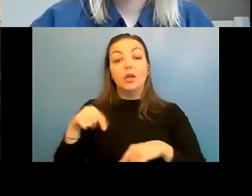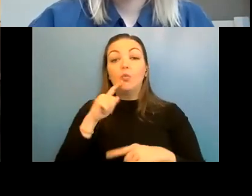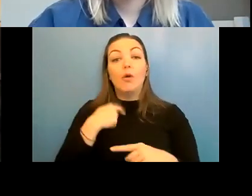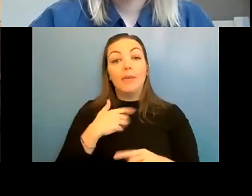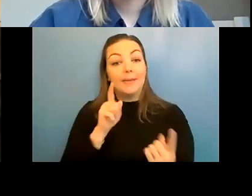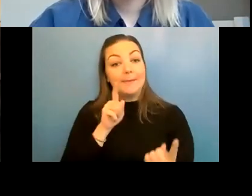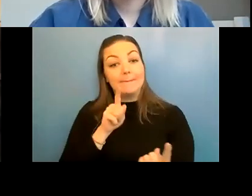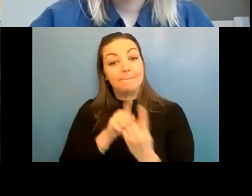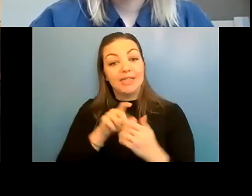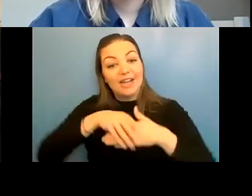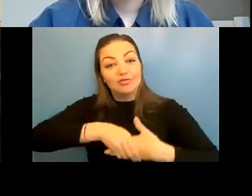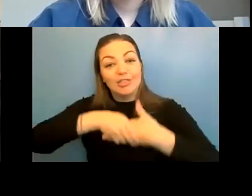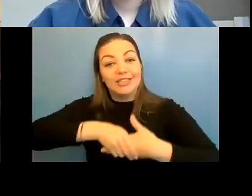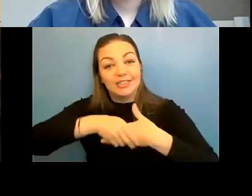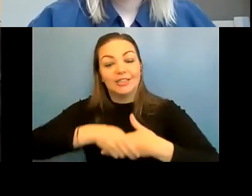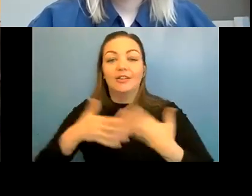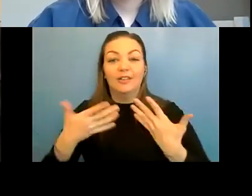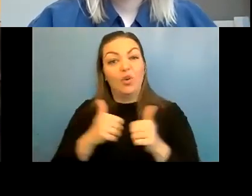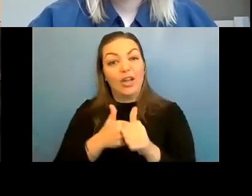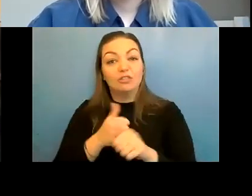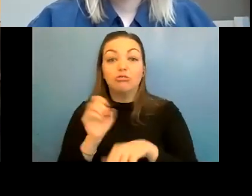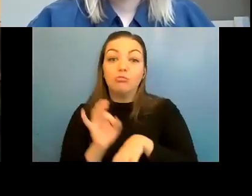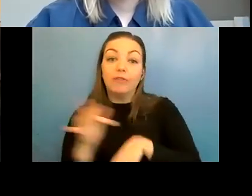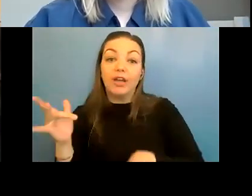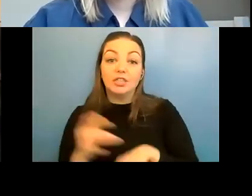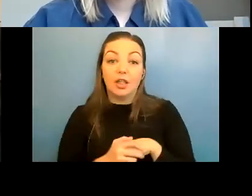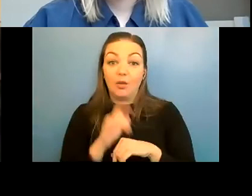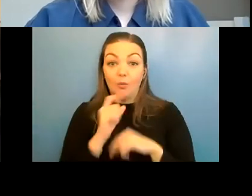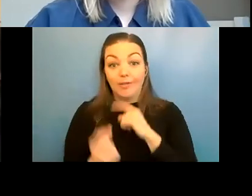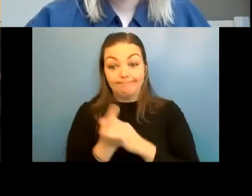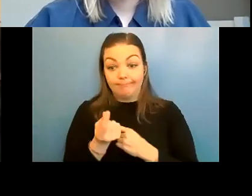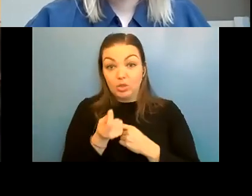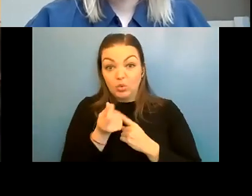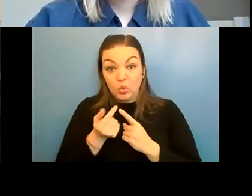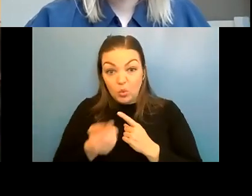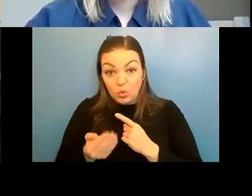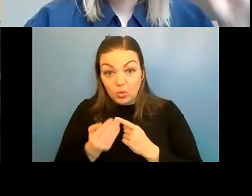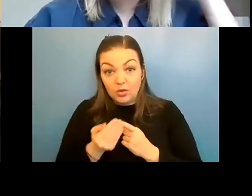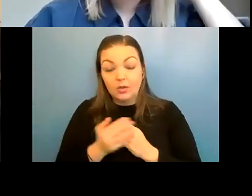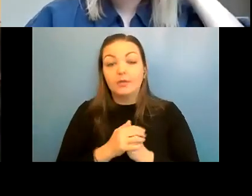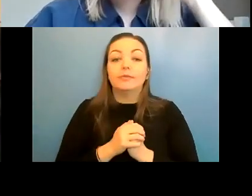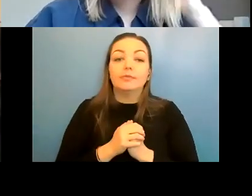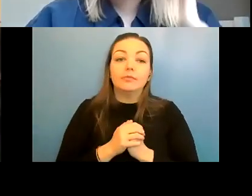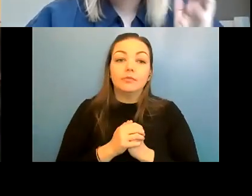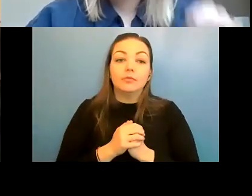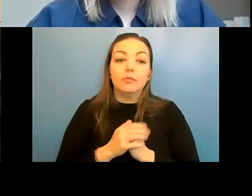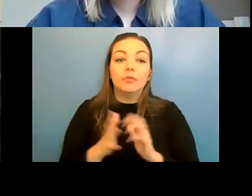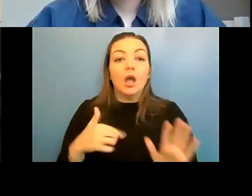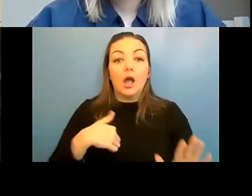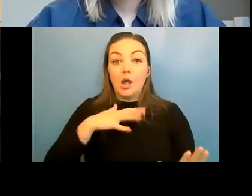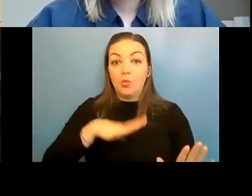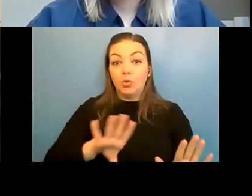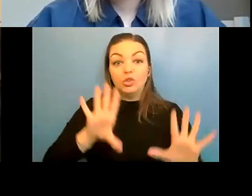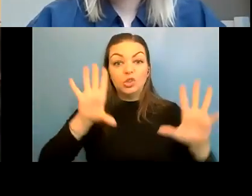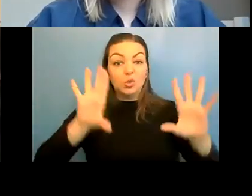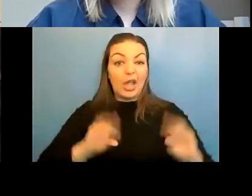introduced earlier in the morning session, will be doing a Meet and Greet for industry professionals so that's coming up shortly.